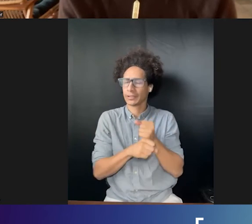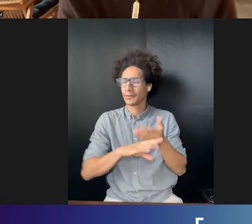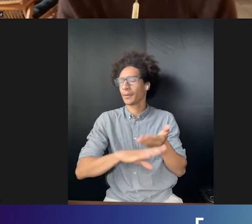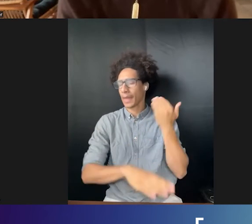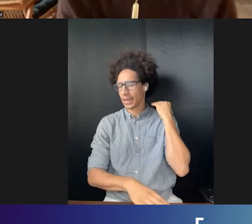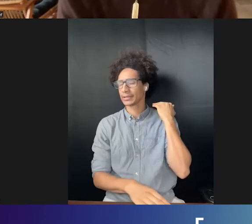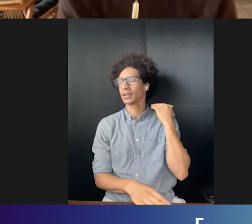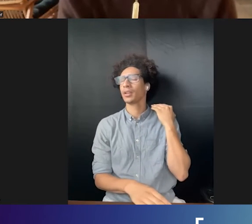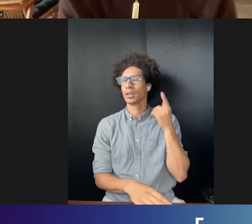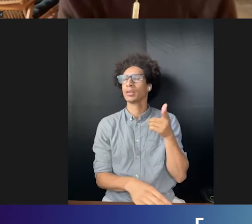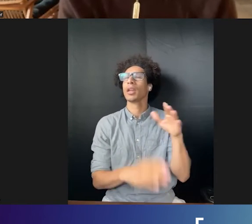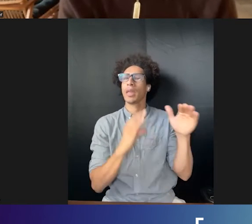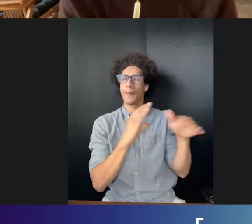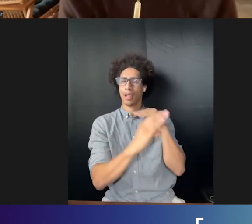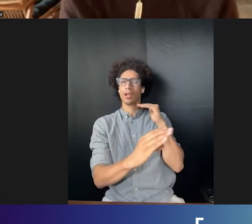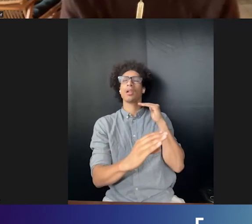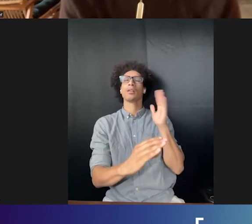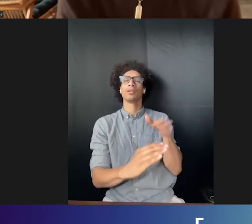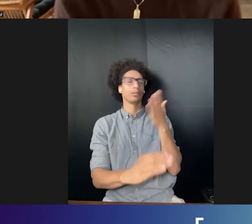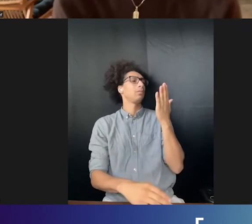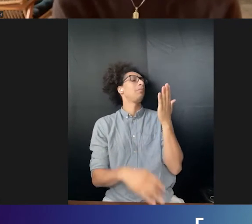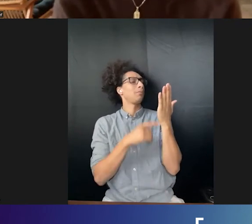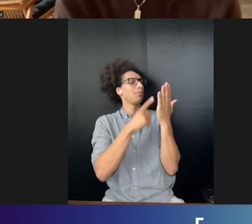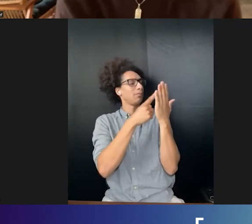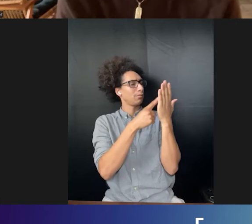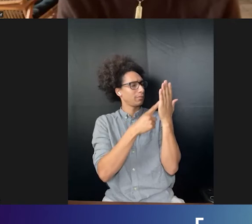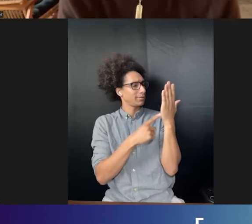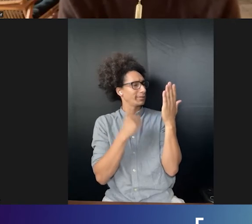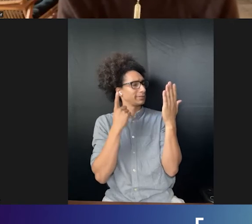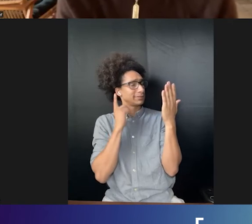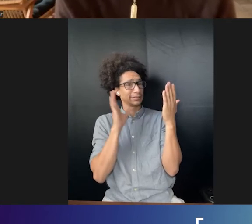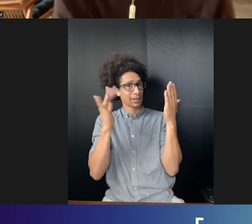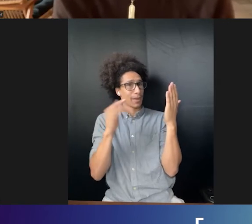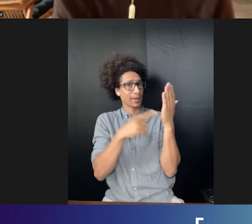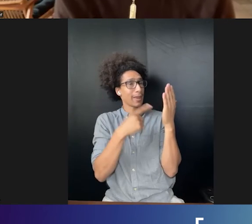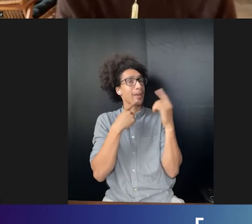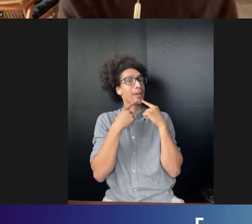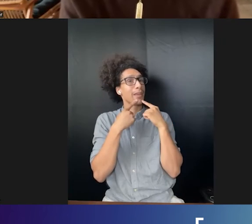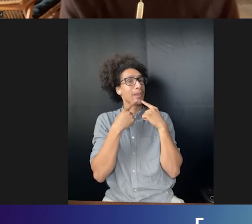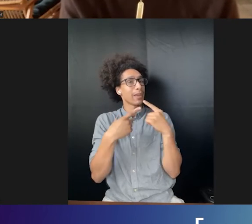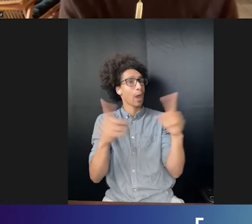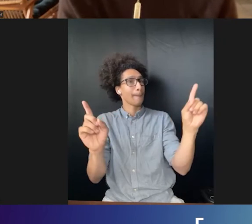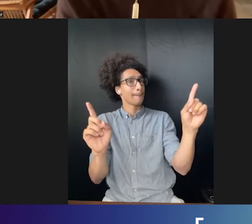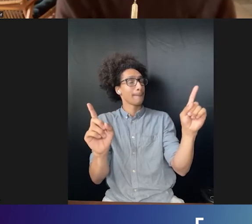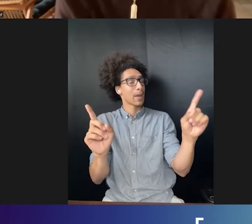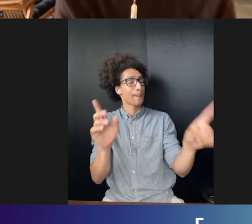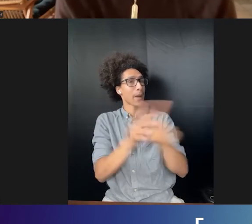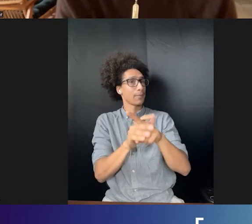emails from them where it sort of seems like as soon as the announcement comes up about a lineup at a particular festival, that gets blasted out to